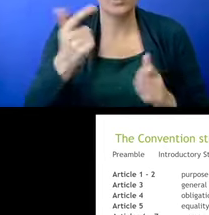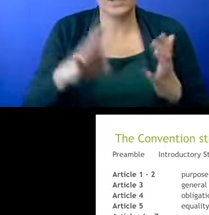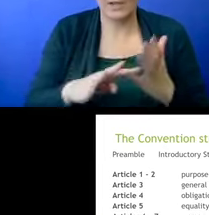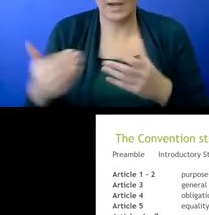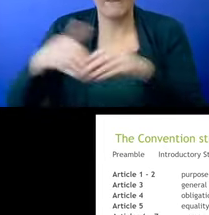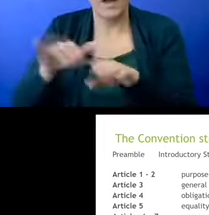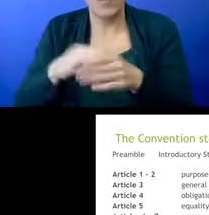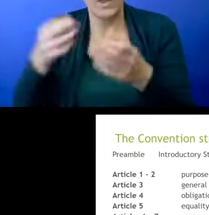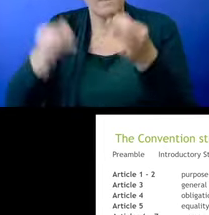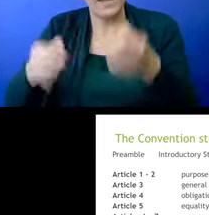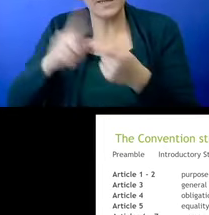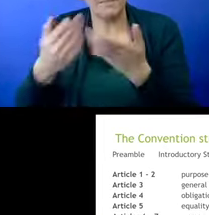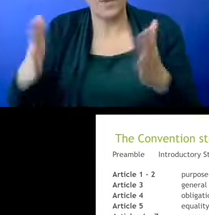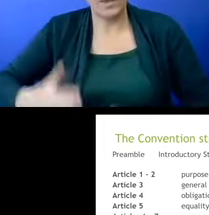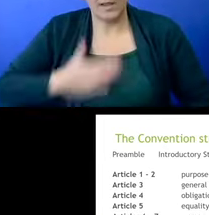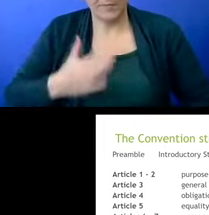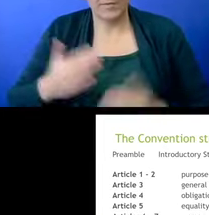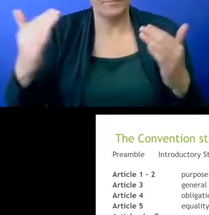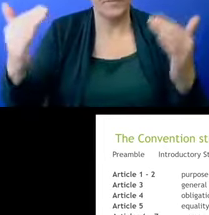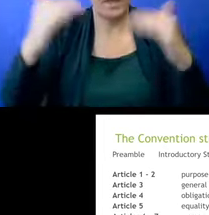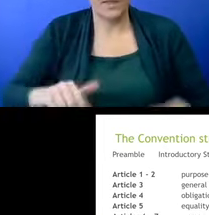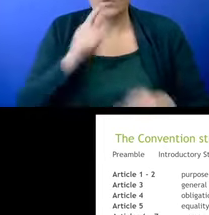Then we have Articles 31 and 40.